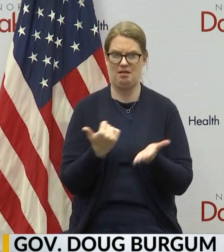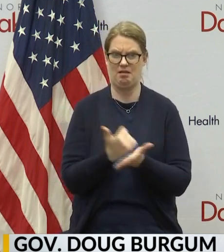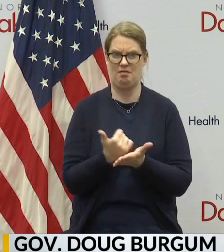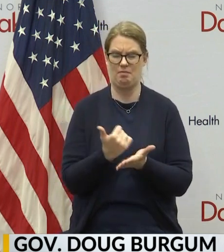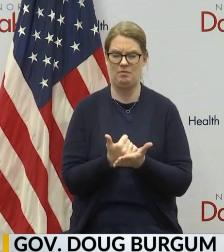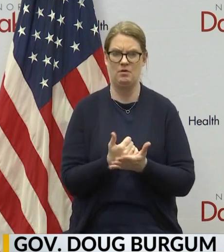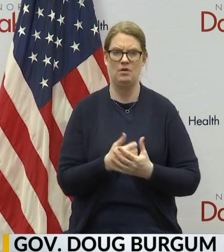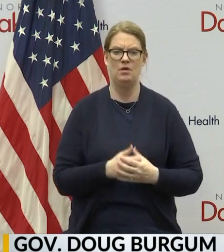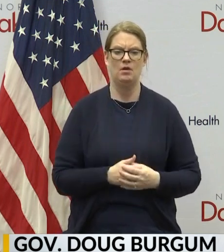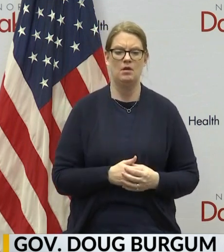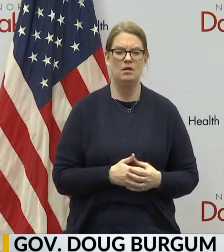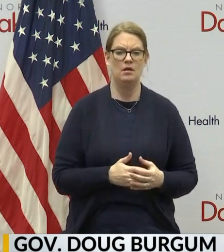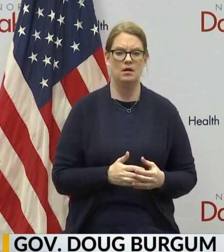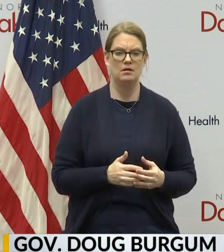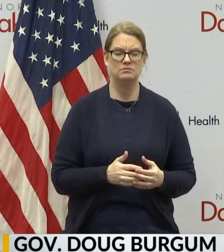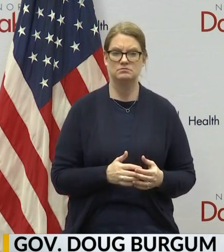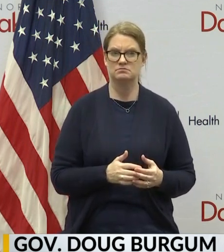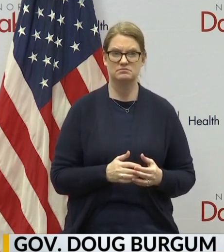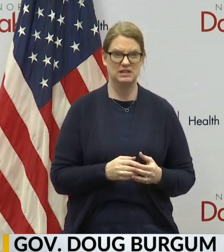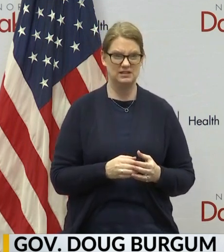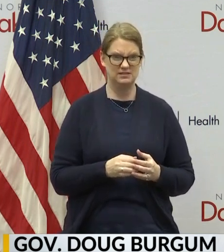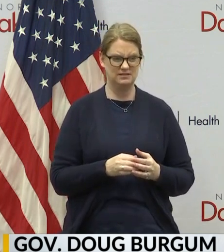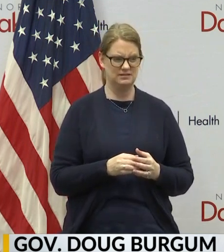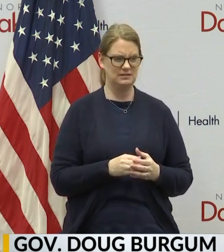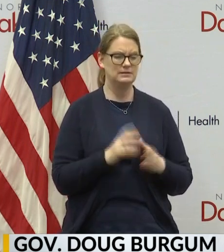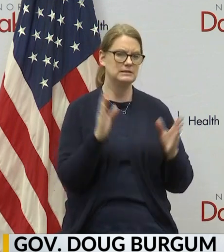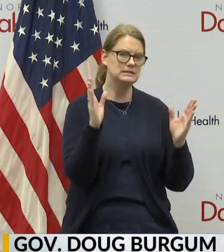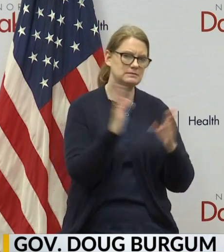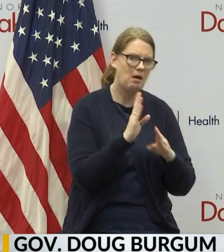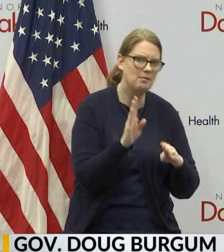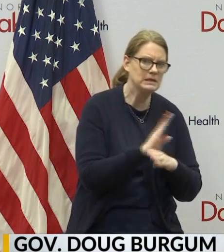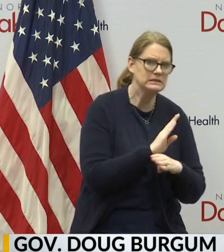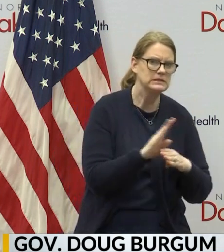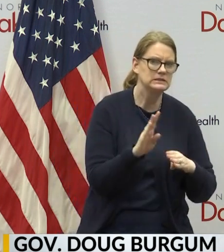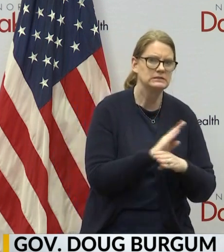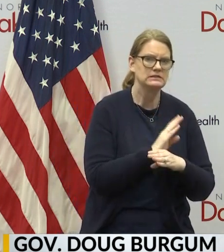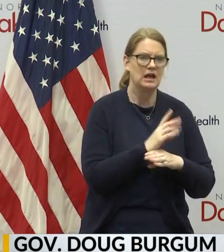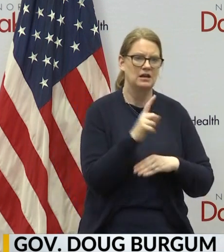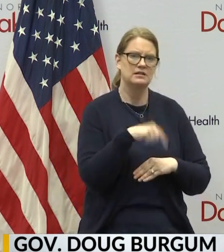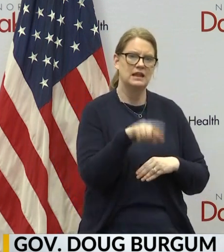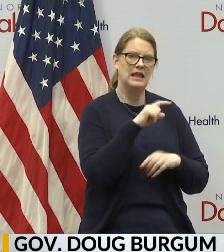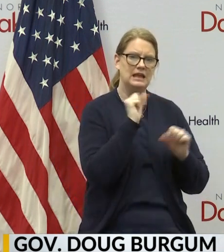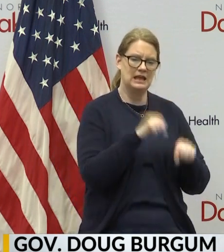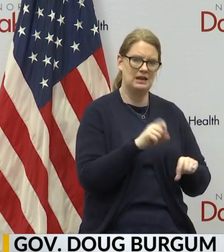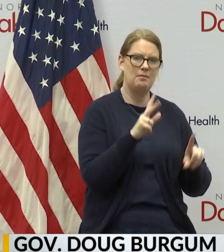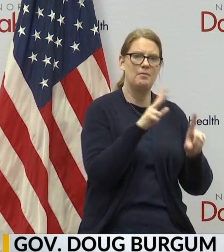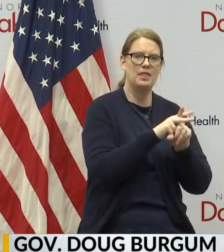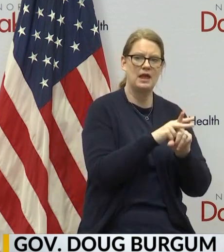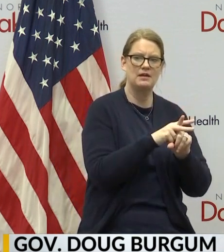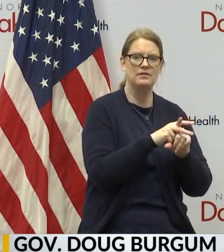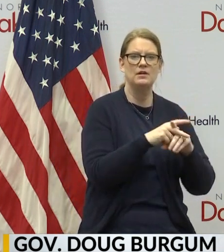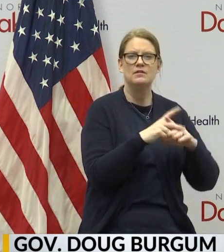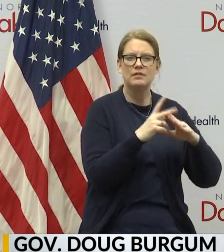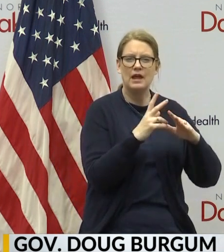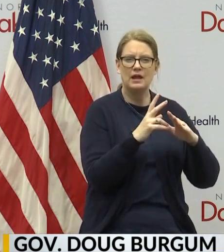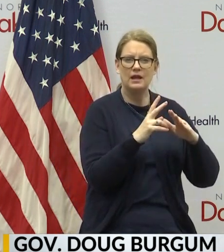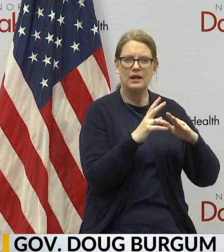AIDS ACT, BUT IT'S SAFE TO SAY, $2.2 TRILLION OF ECONOMIC IMPACT